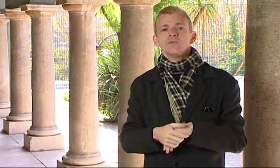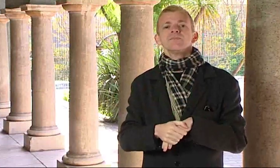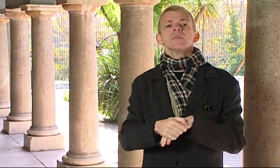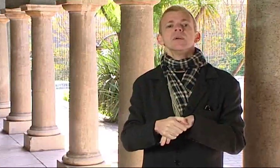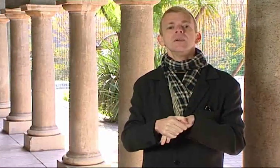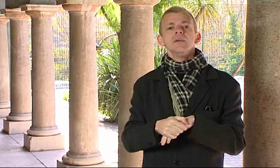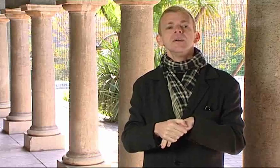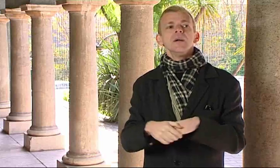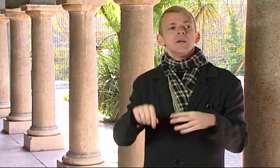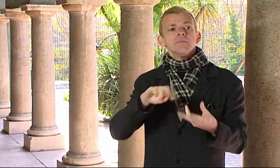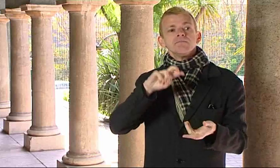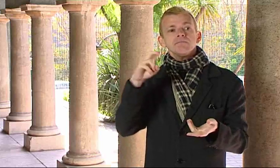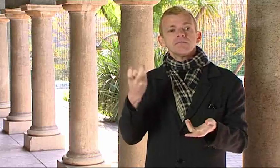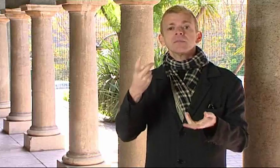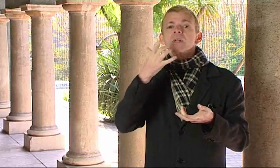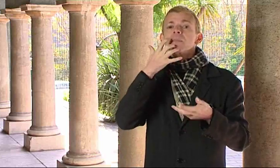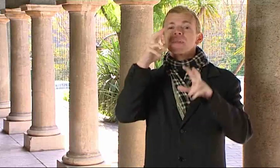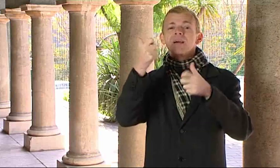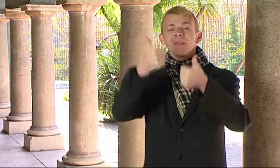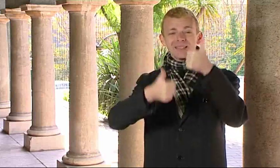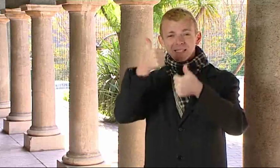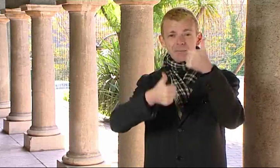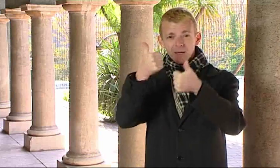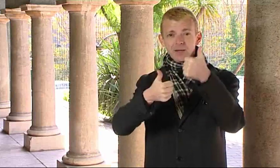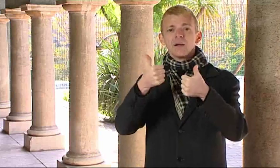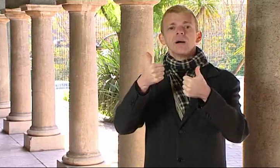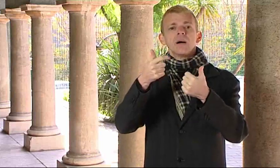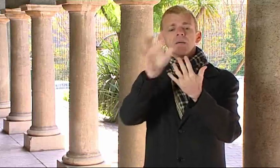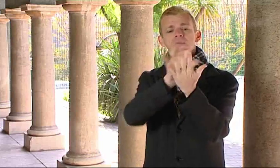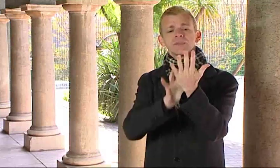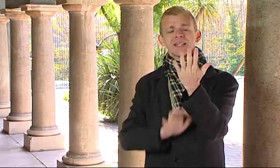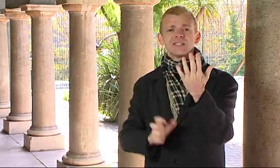because there are obviously no adaptations to provide us access to that content.